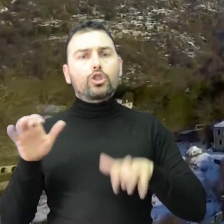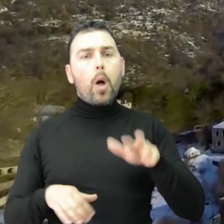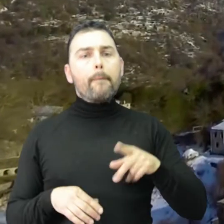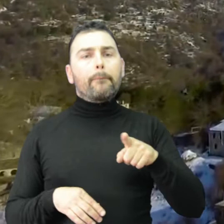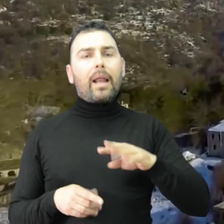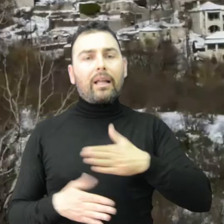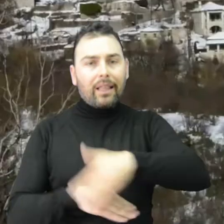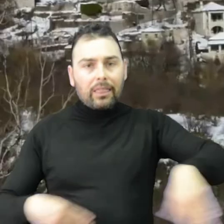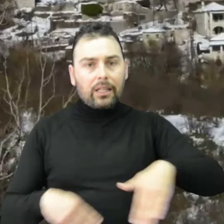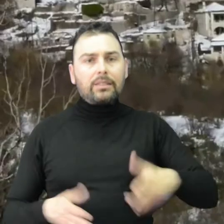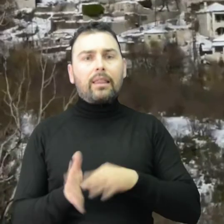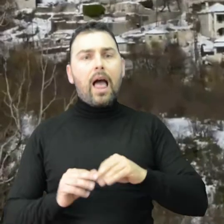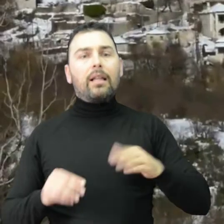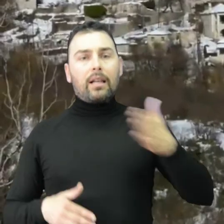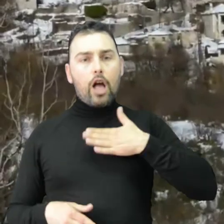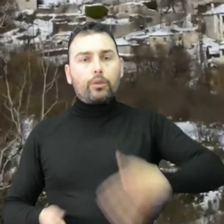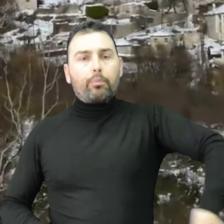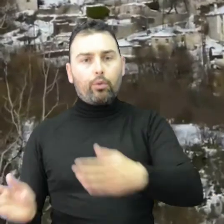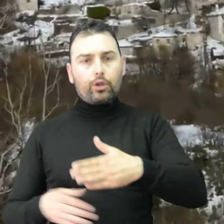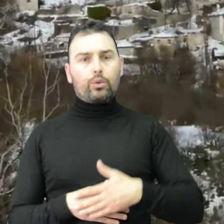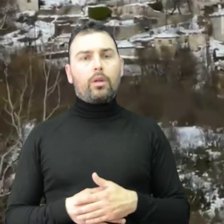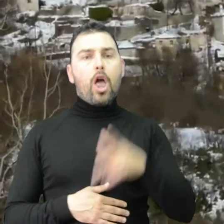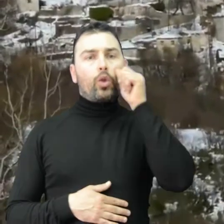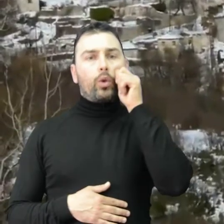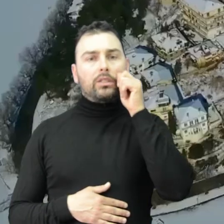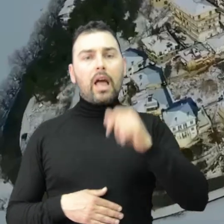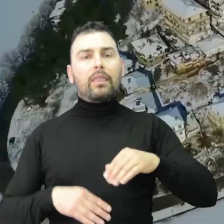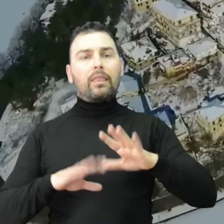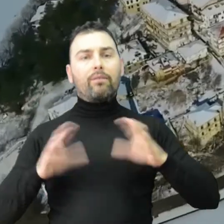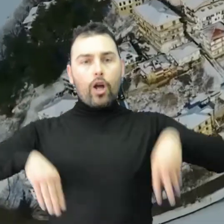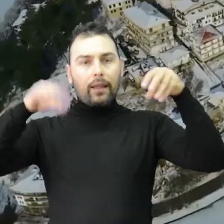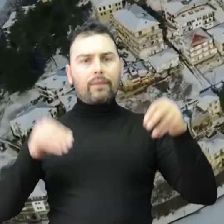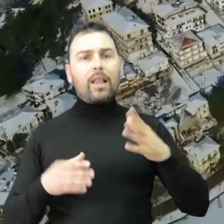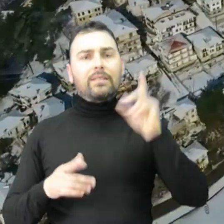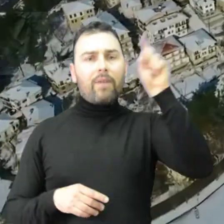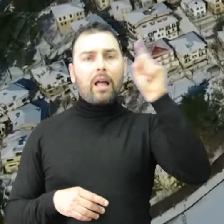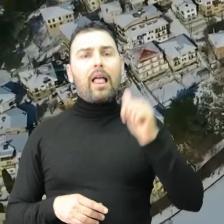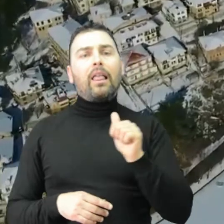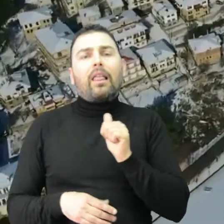Greece in Spring paths of discovery and delight trace the heart of Greece